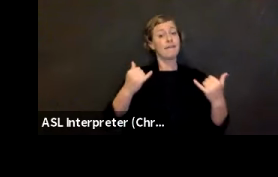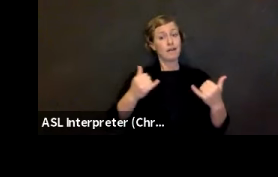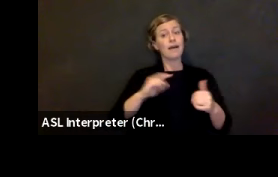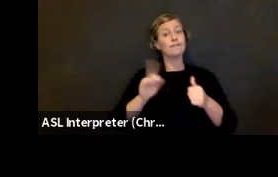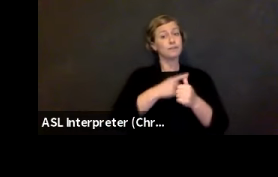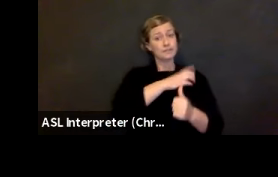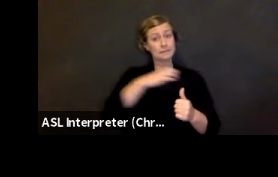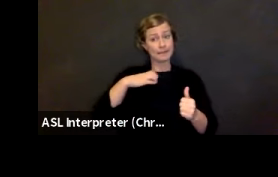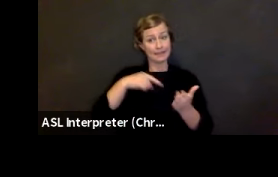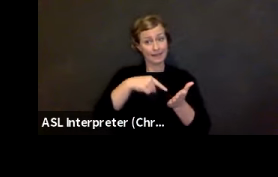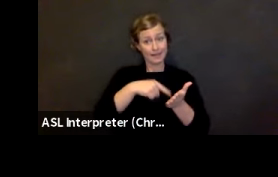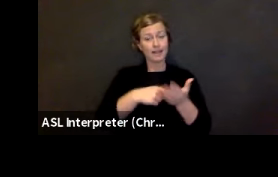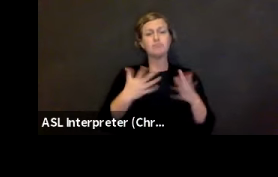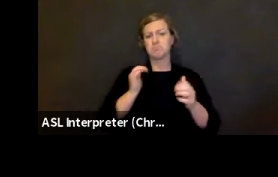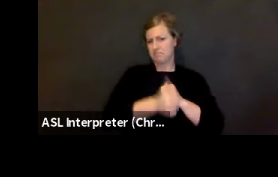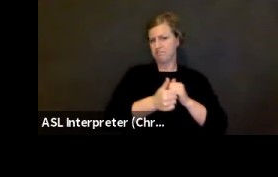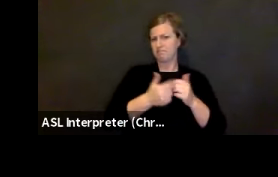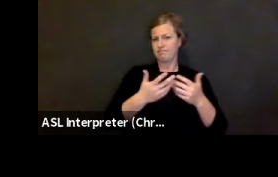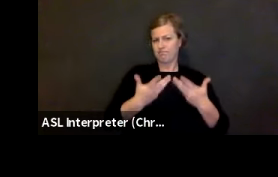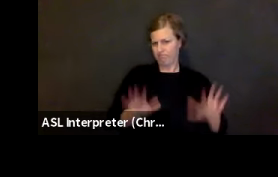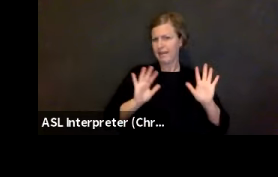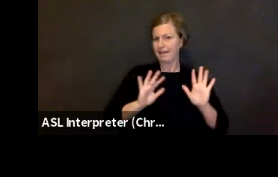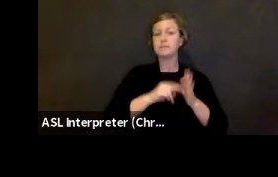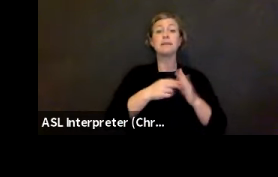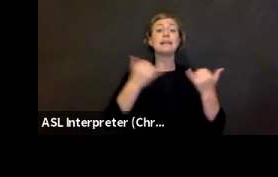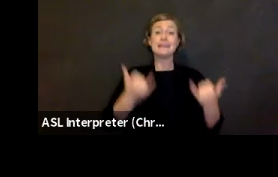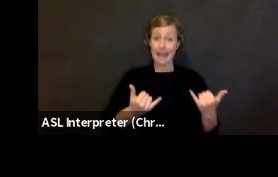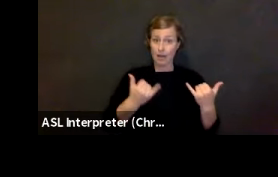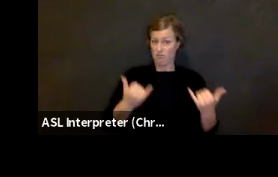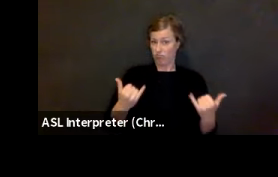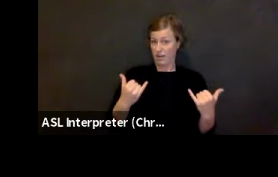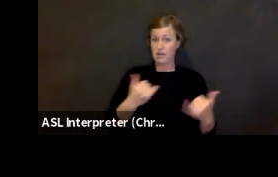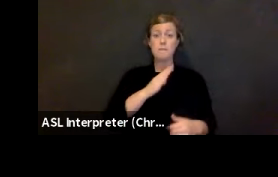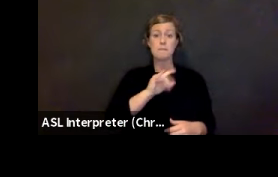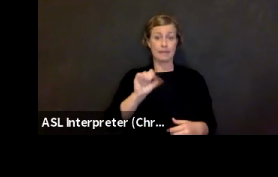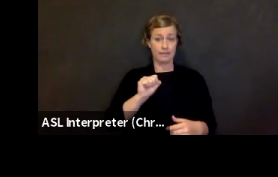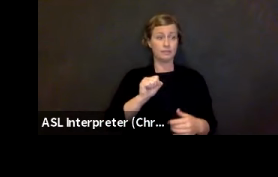amendments or not pass it and the bill is dead. So right now, we're at the stage where most of the first committee